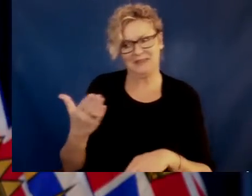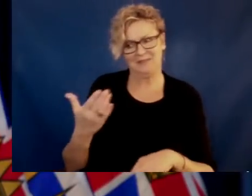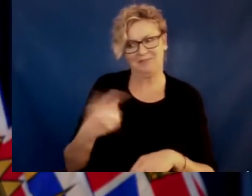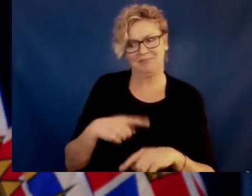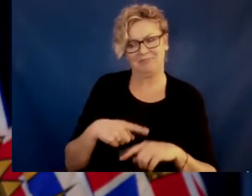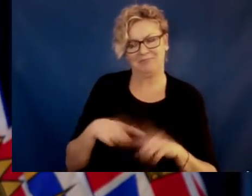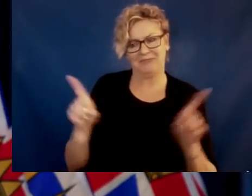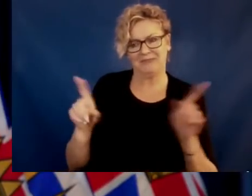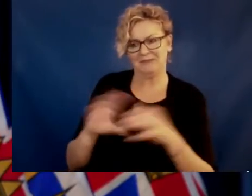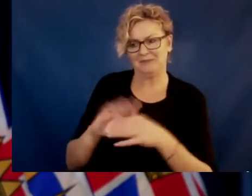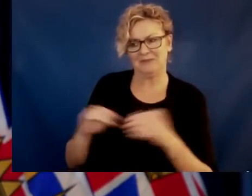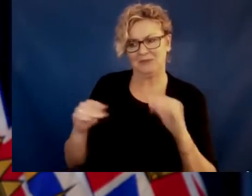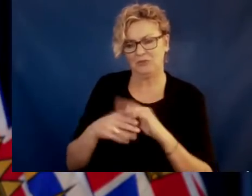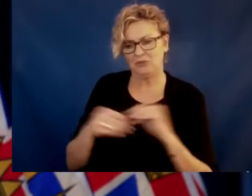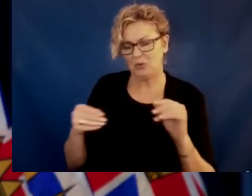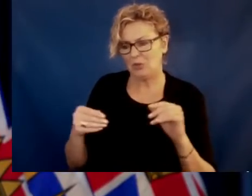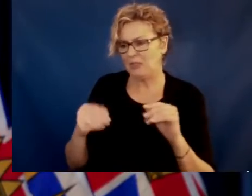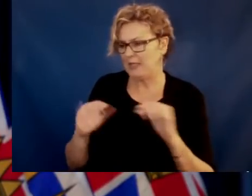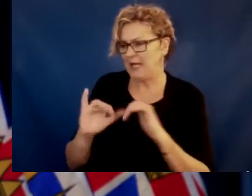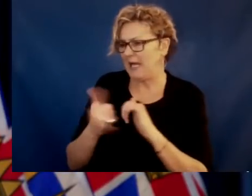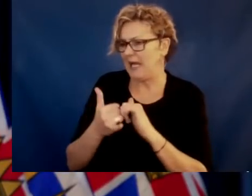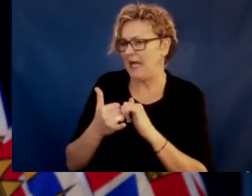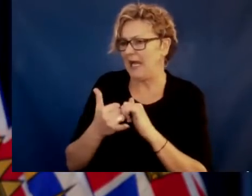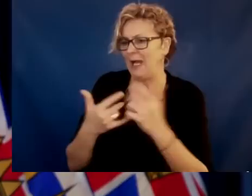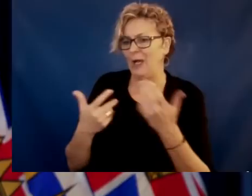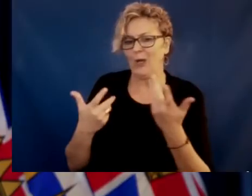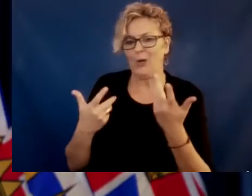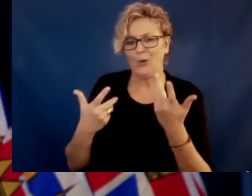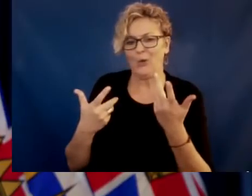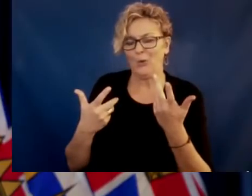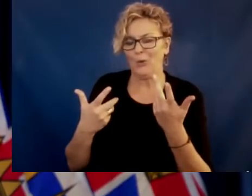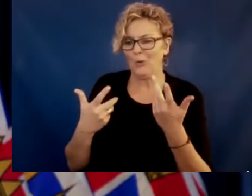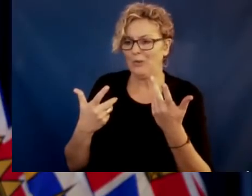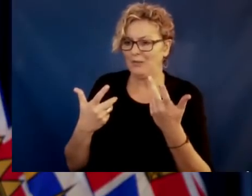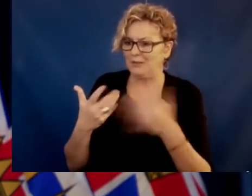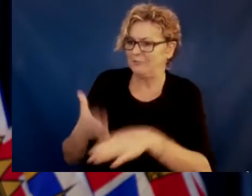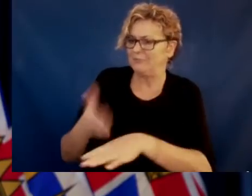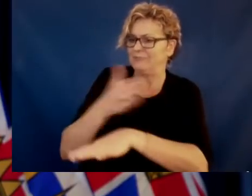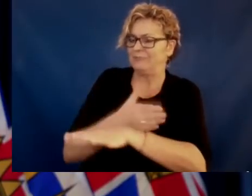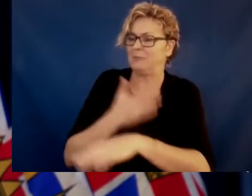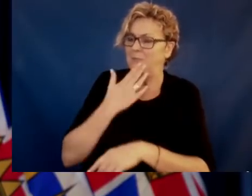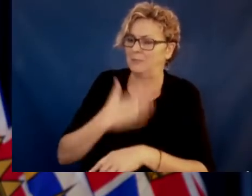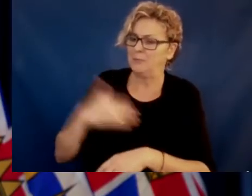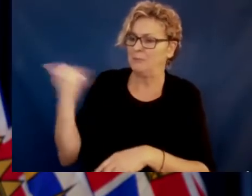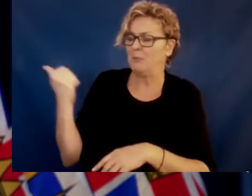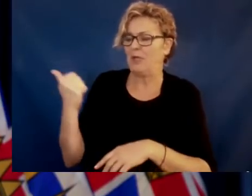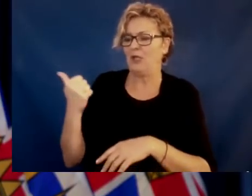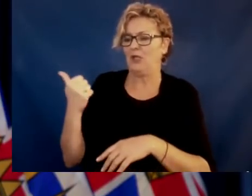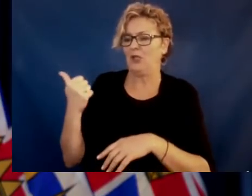teachers through the education and then to parents and children as well? Are there steps that can be taken?